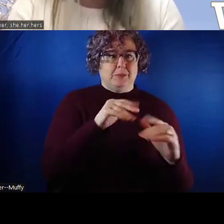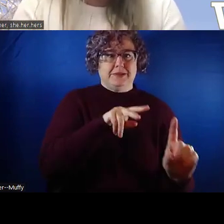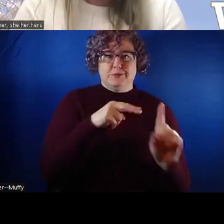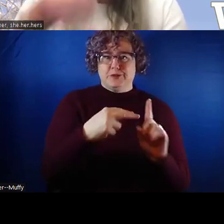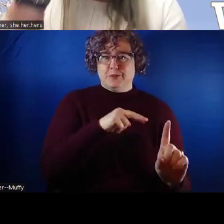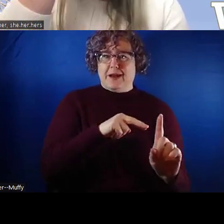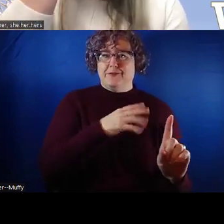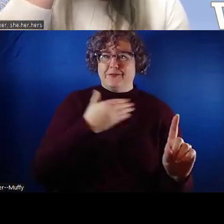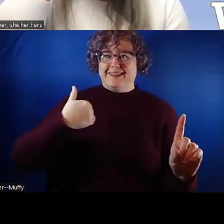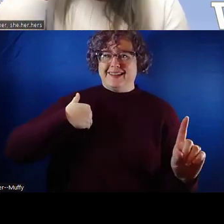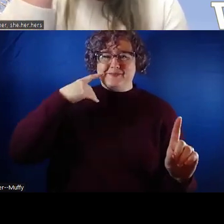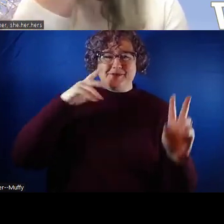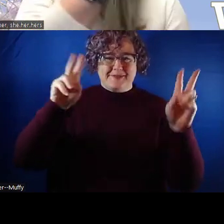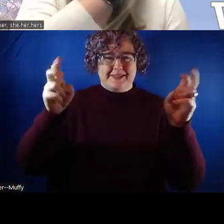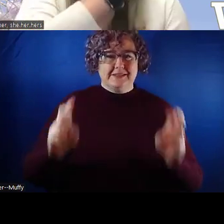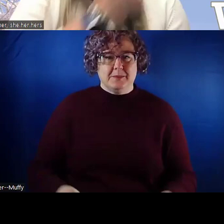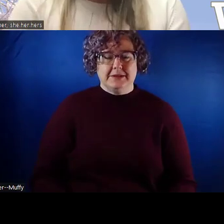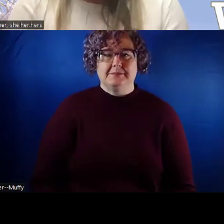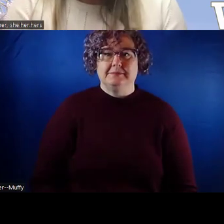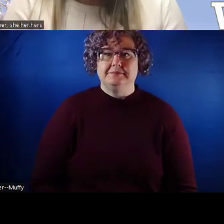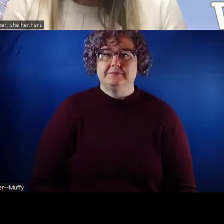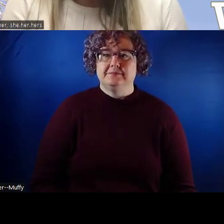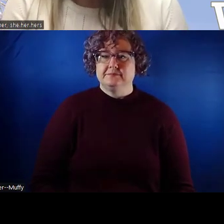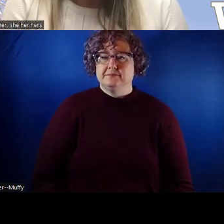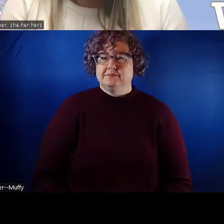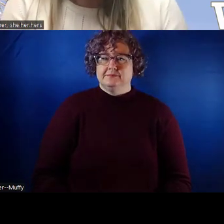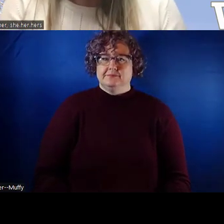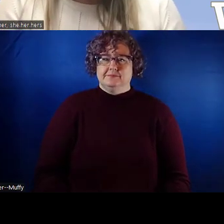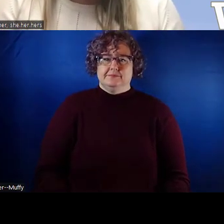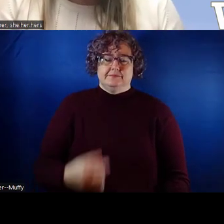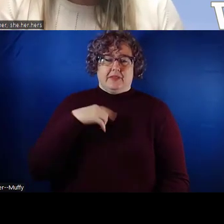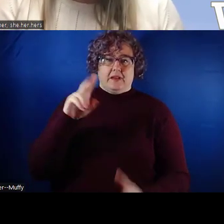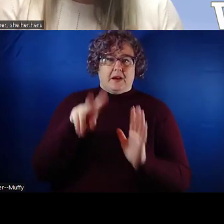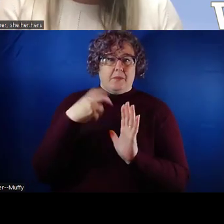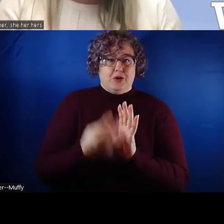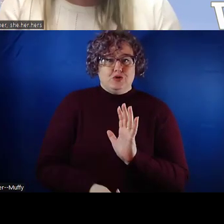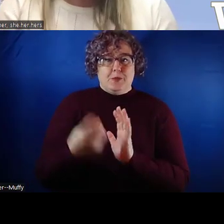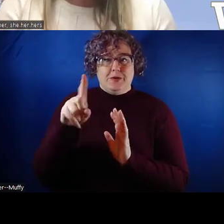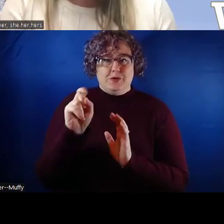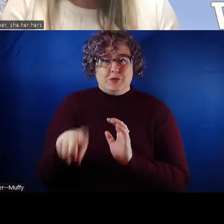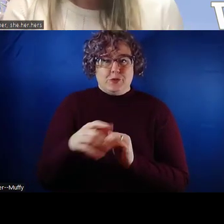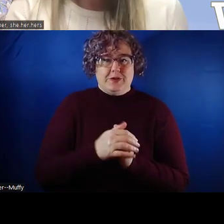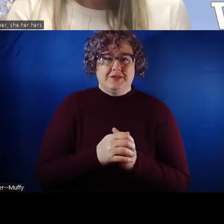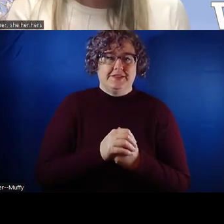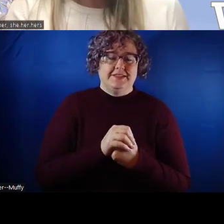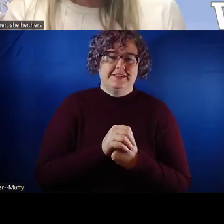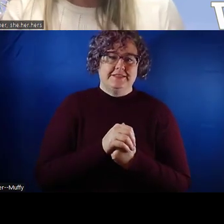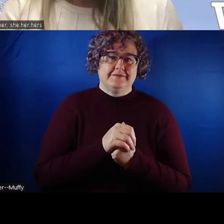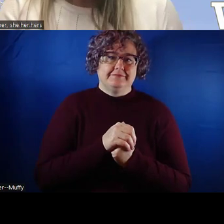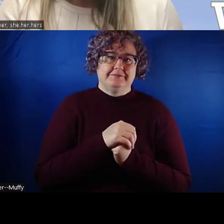And with that introduction, I will dive into your question, Evans, which is a great one.